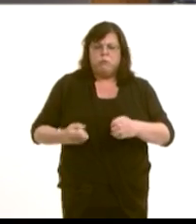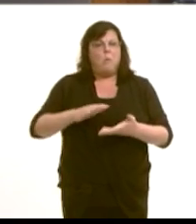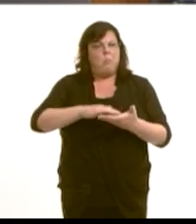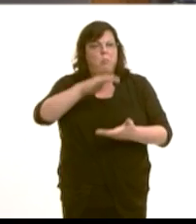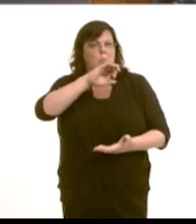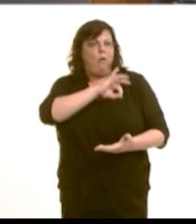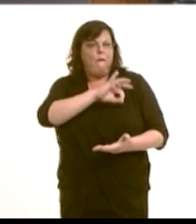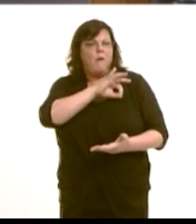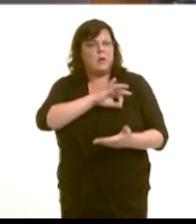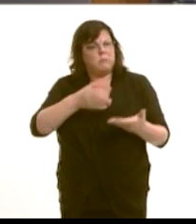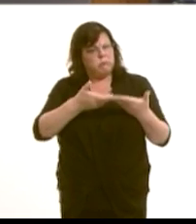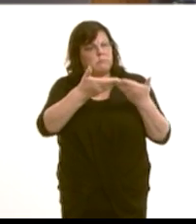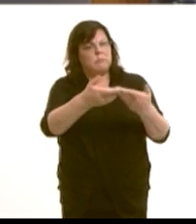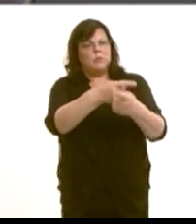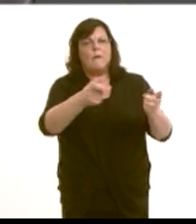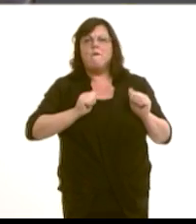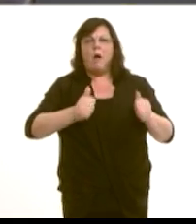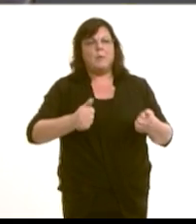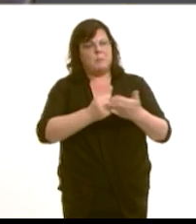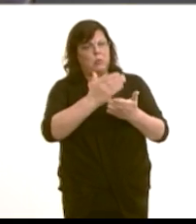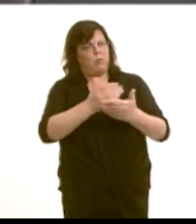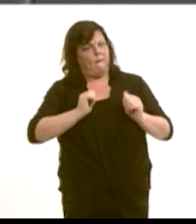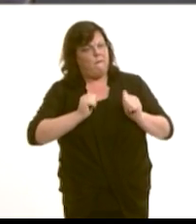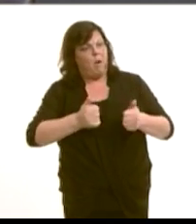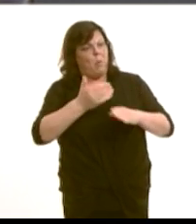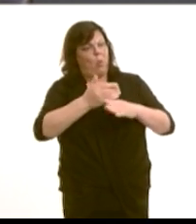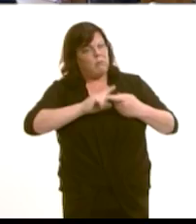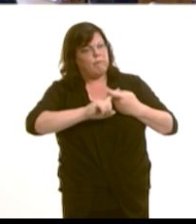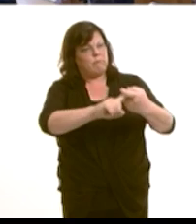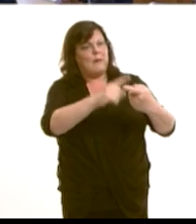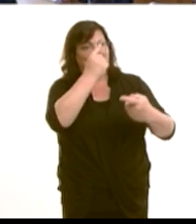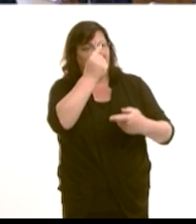farmers in order to ensure that their farms are more sustainable.